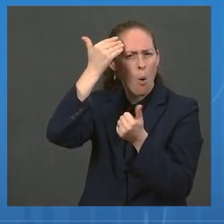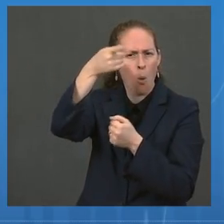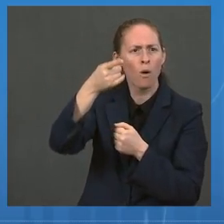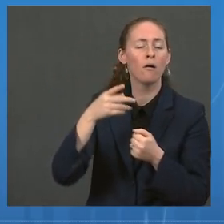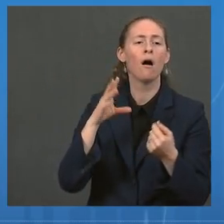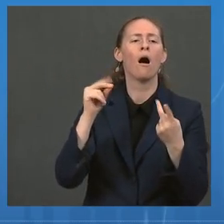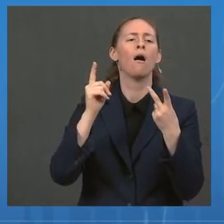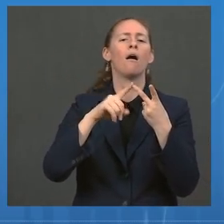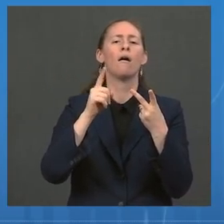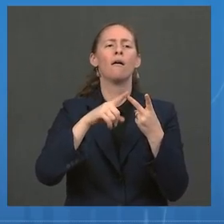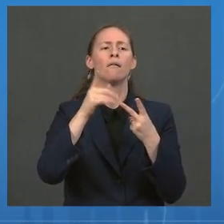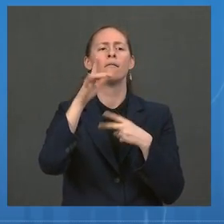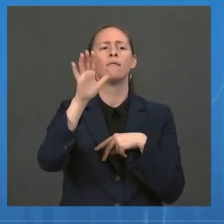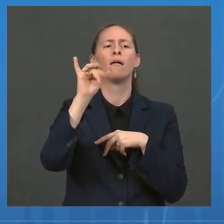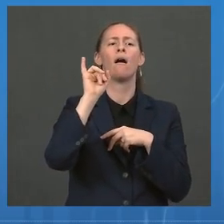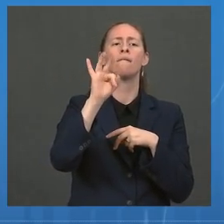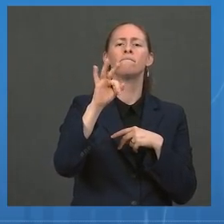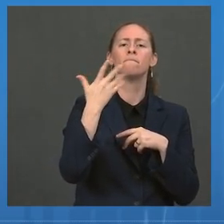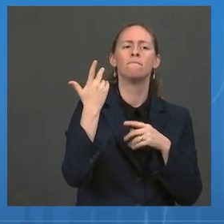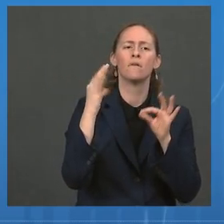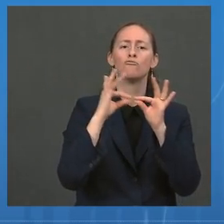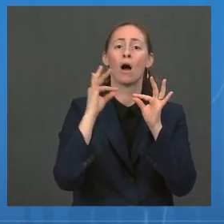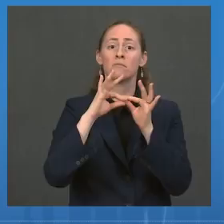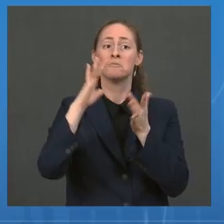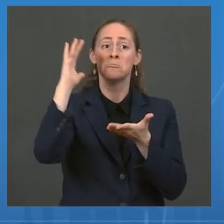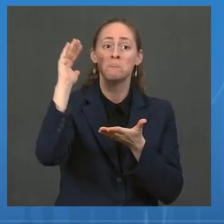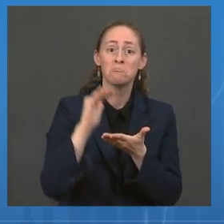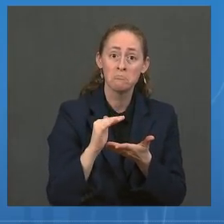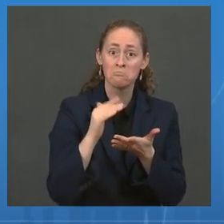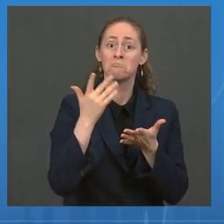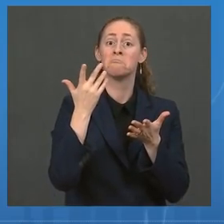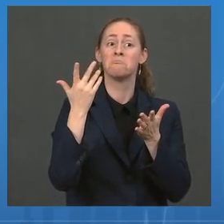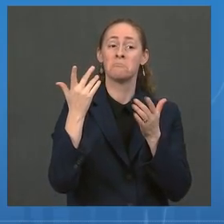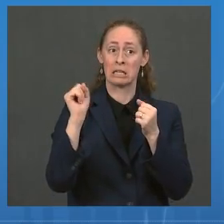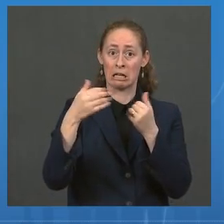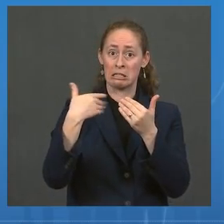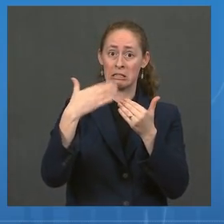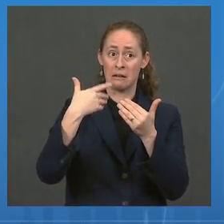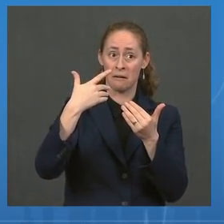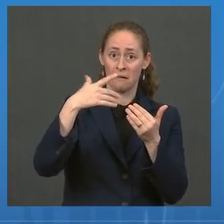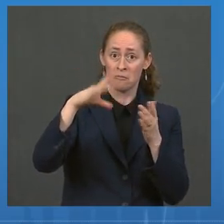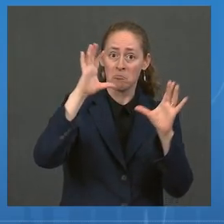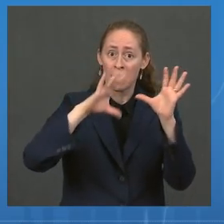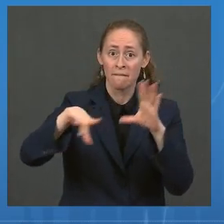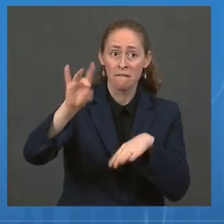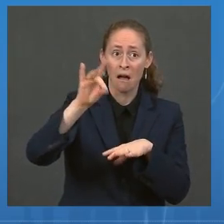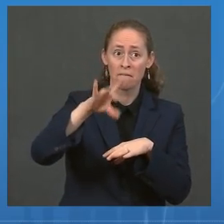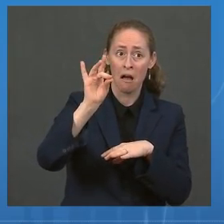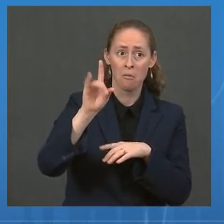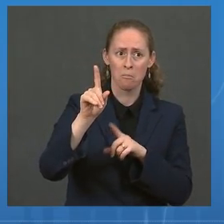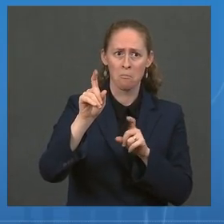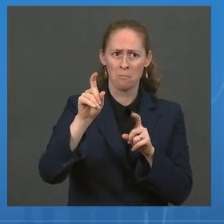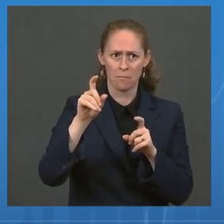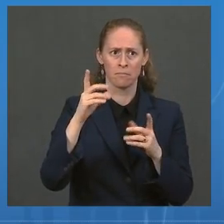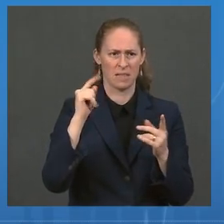rapid testing is widely available, given the number still seems pretty low if this is going into the idea of people